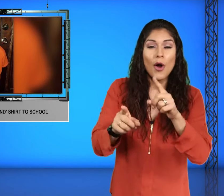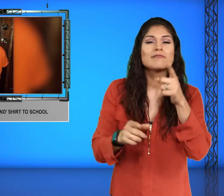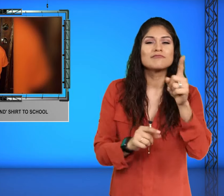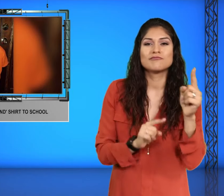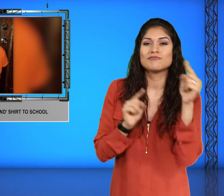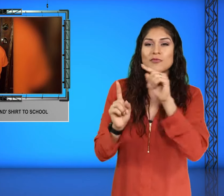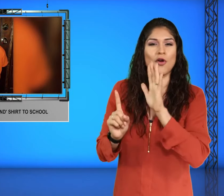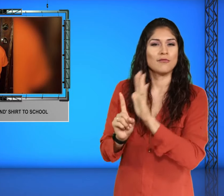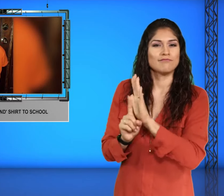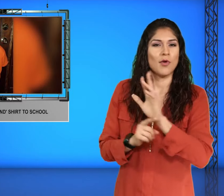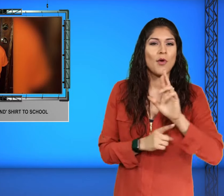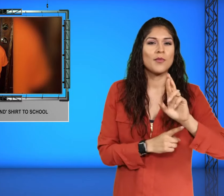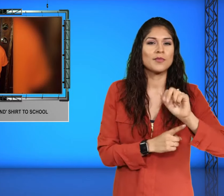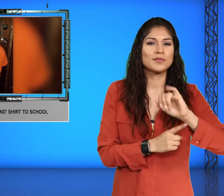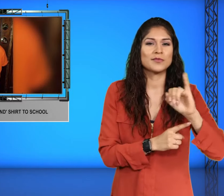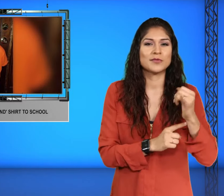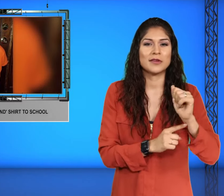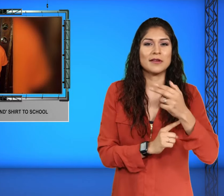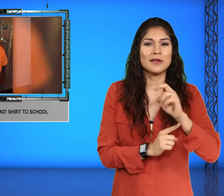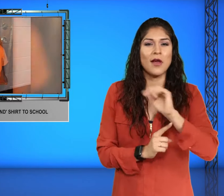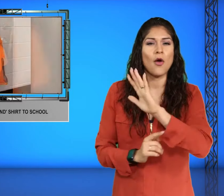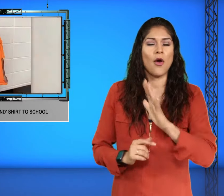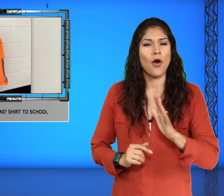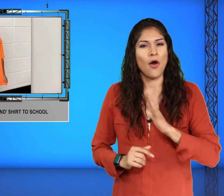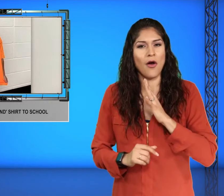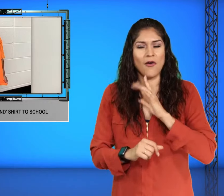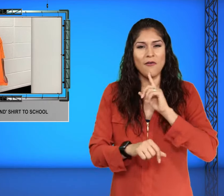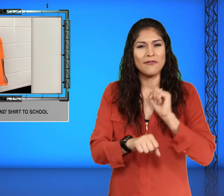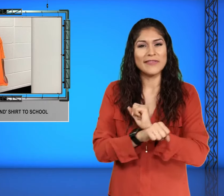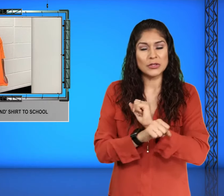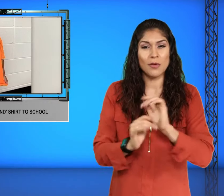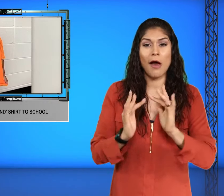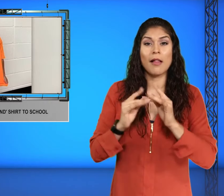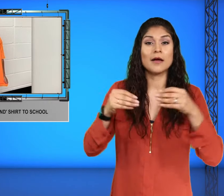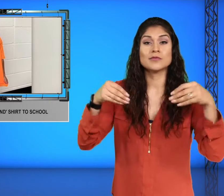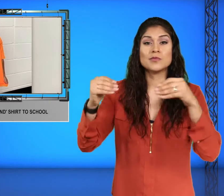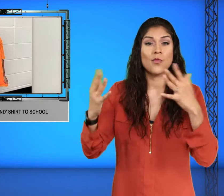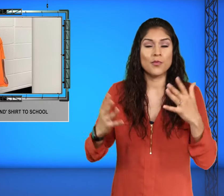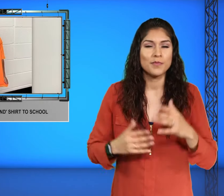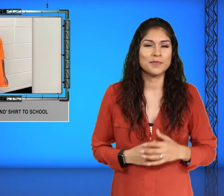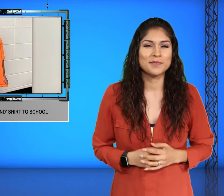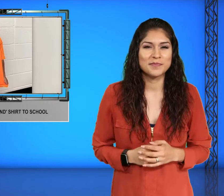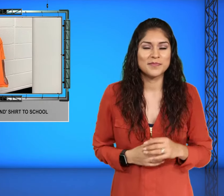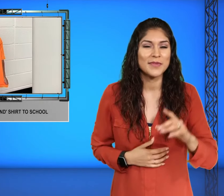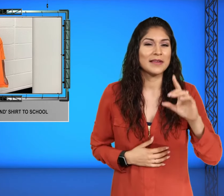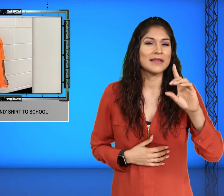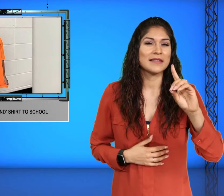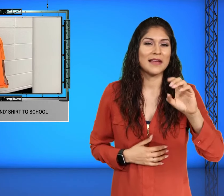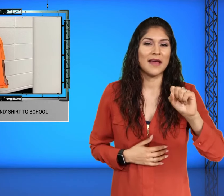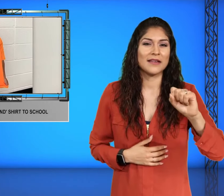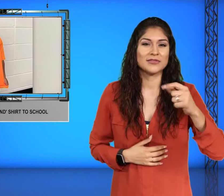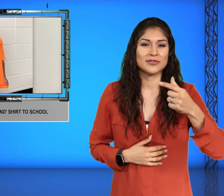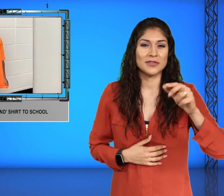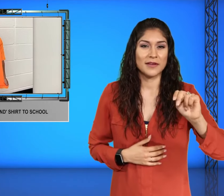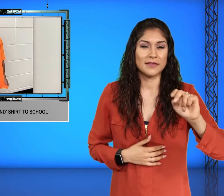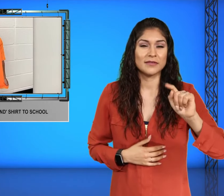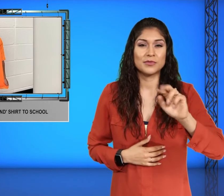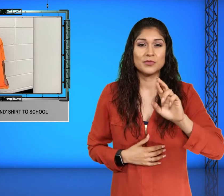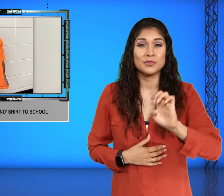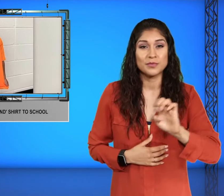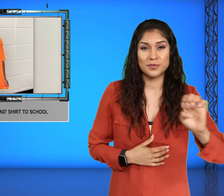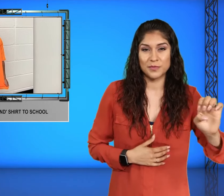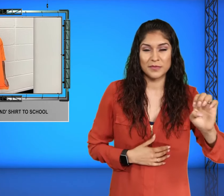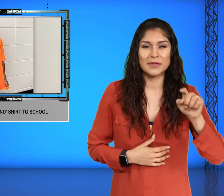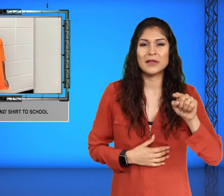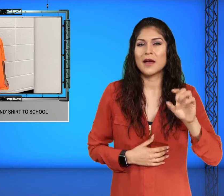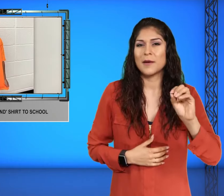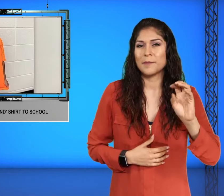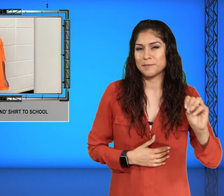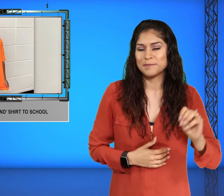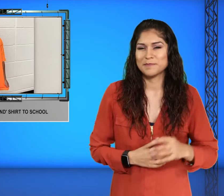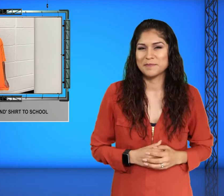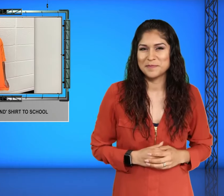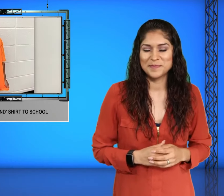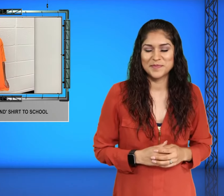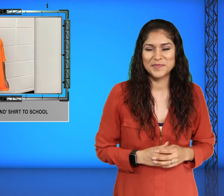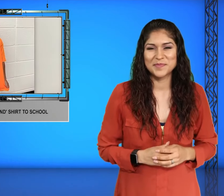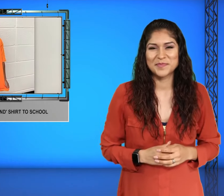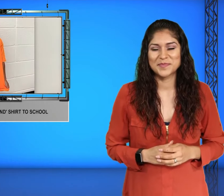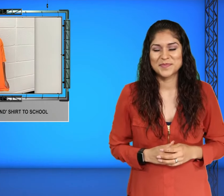The six-year-old told his mom he wanted the kids who need a friend to know he is there for them.